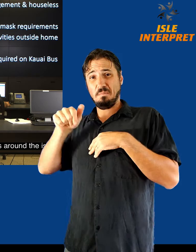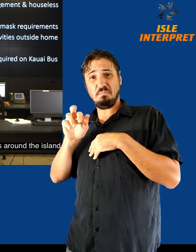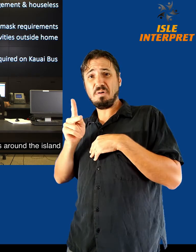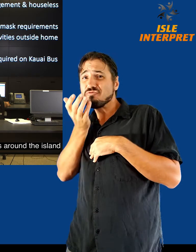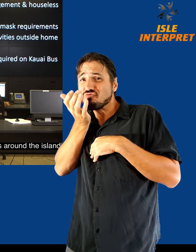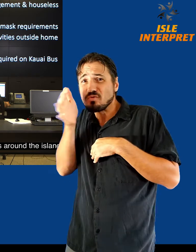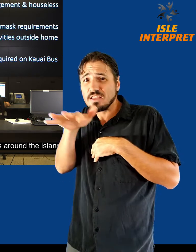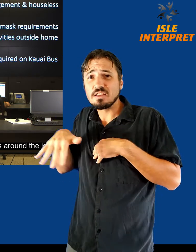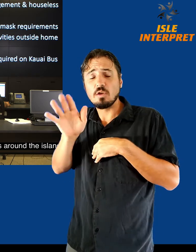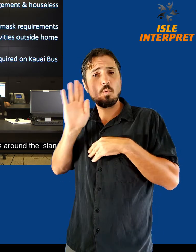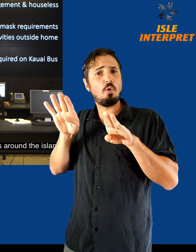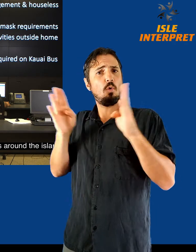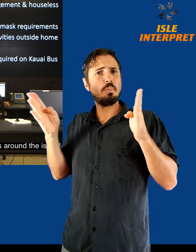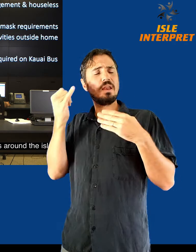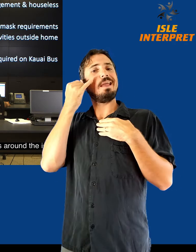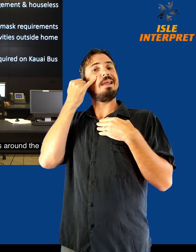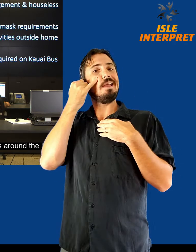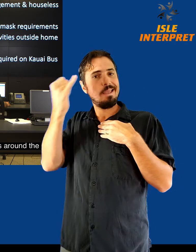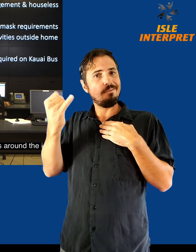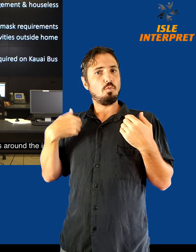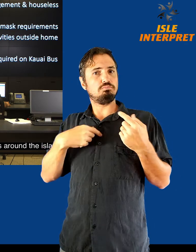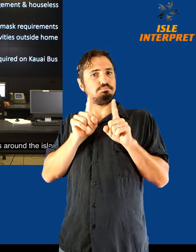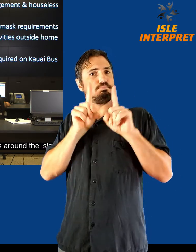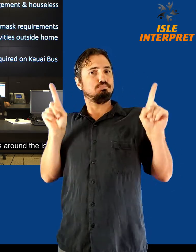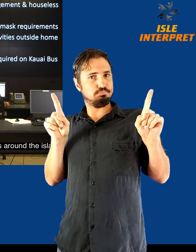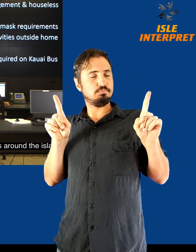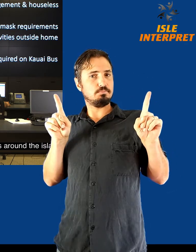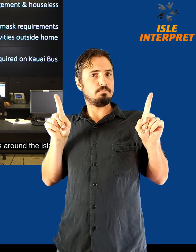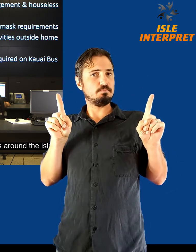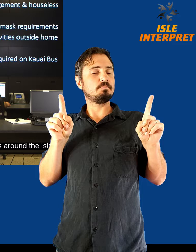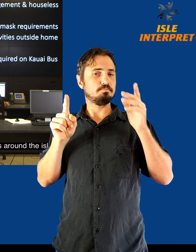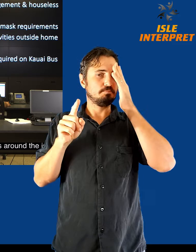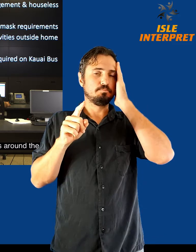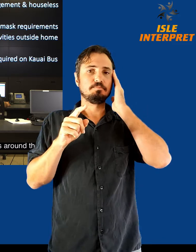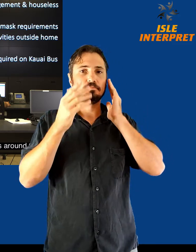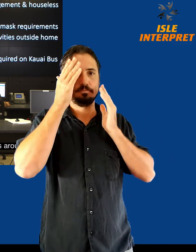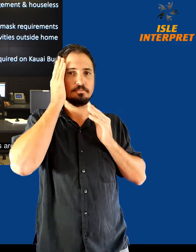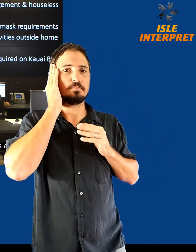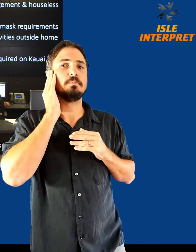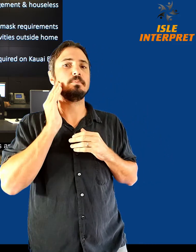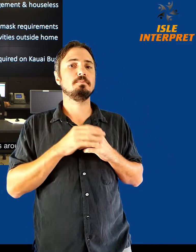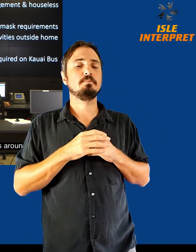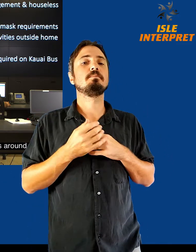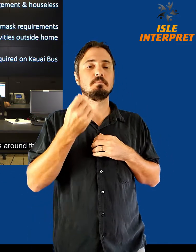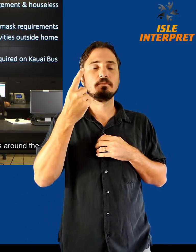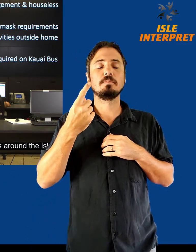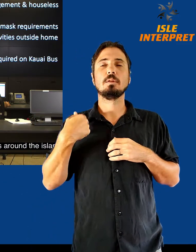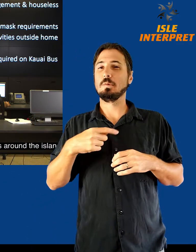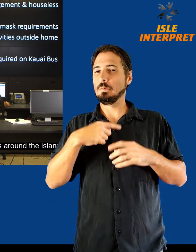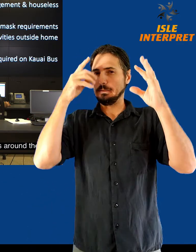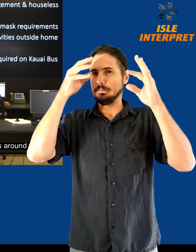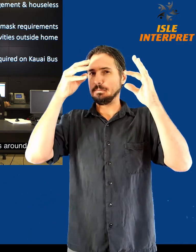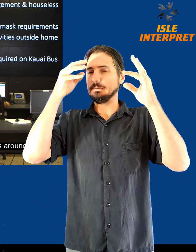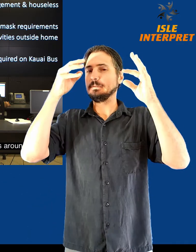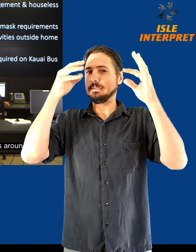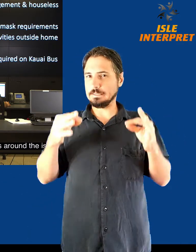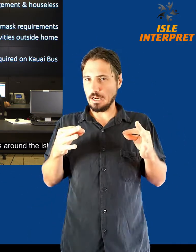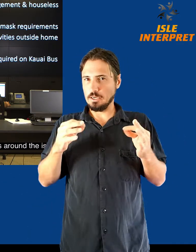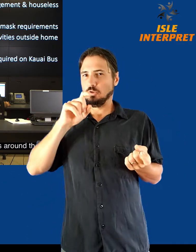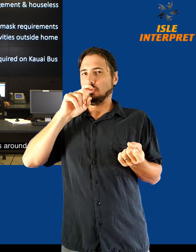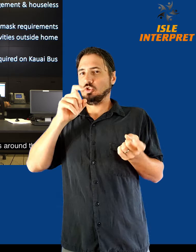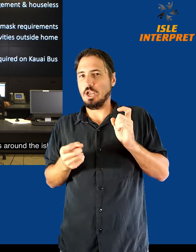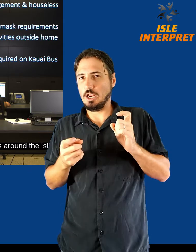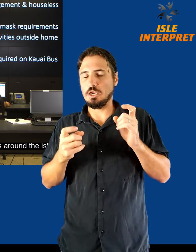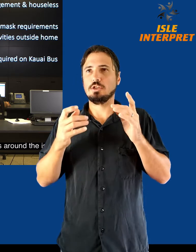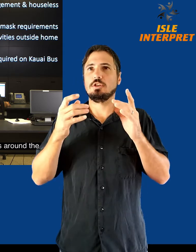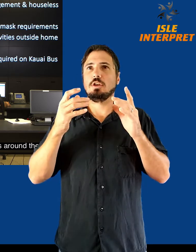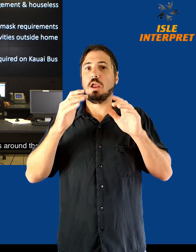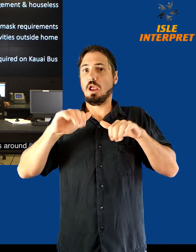Also, in close consultation with the ACLU, we will be formally designating parks around the island for our existing houseless community to shelter in place.